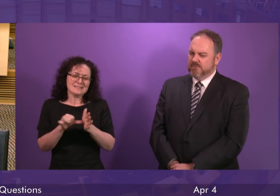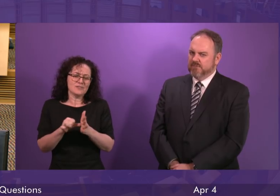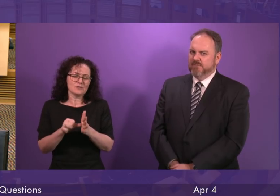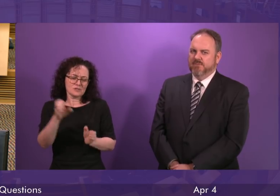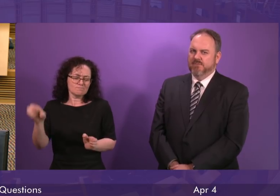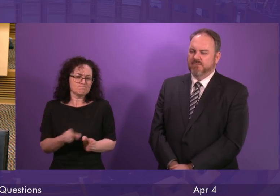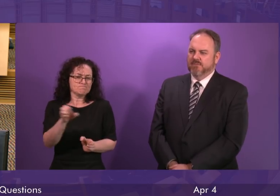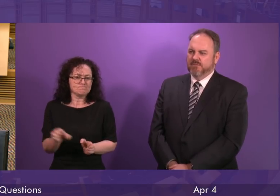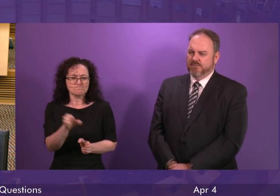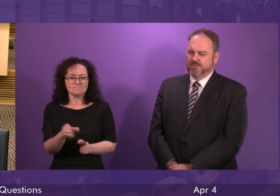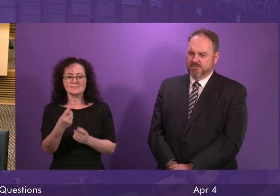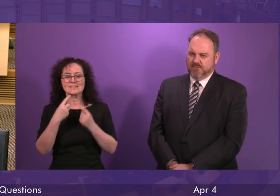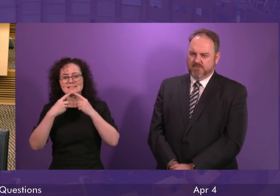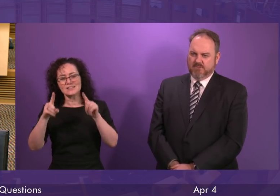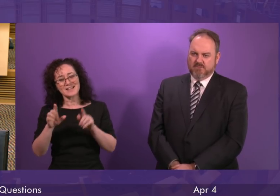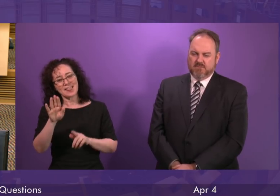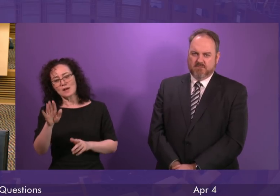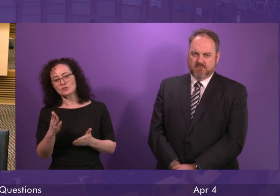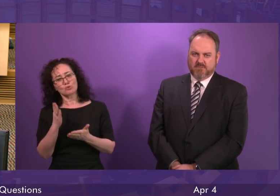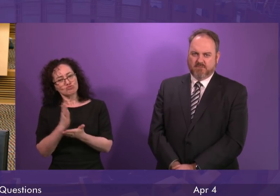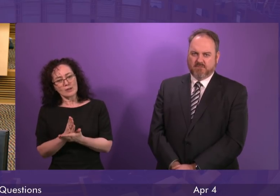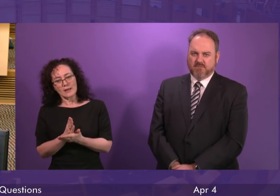unique to Scotland. In January, the Secretary of State for Education said that, in England